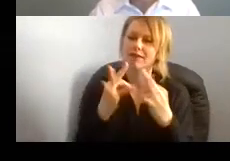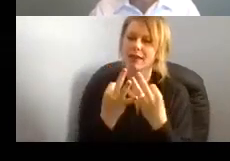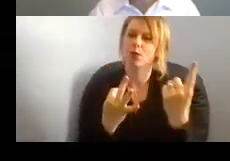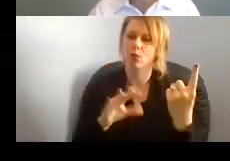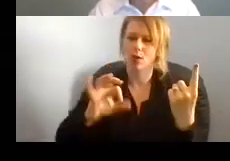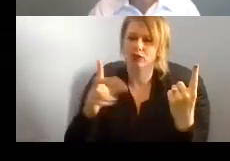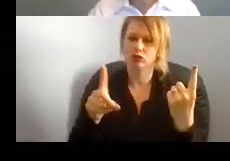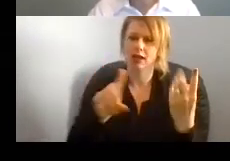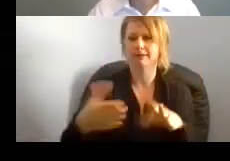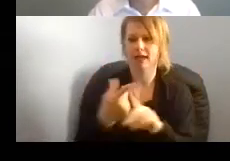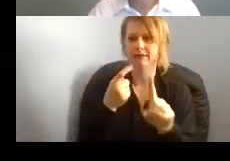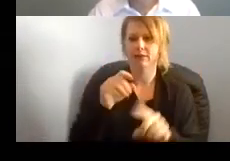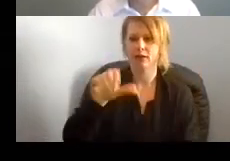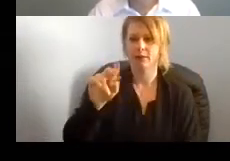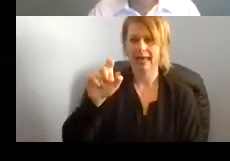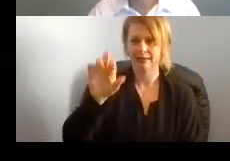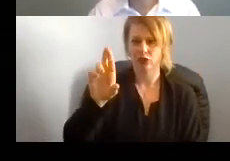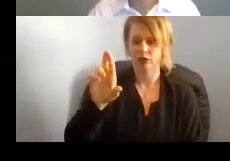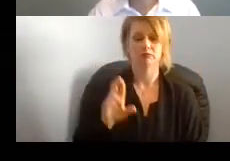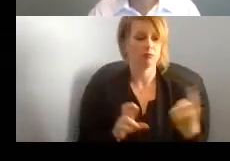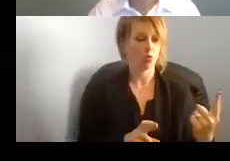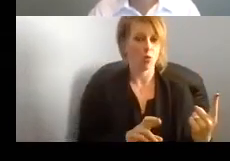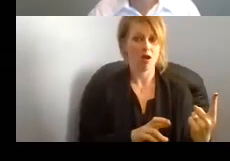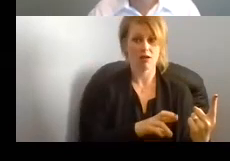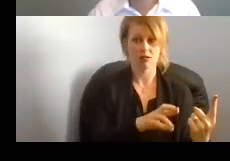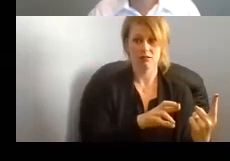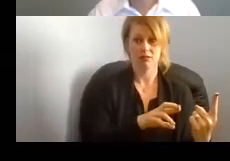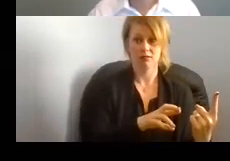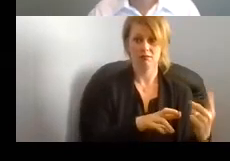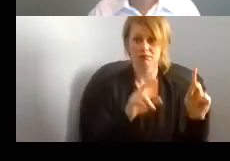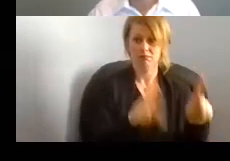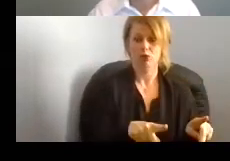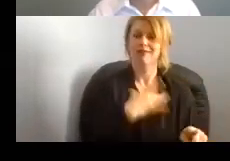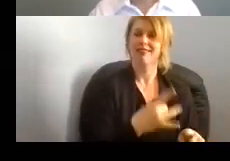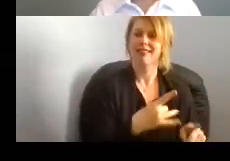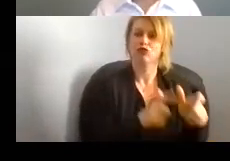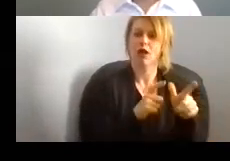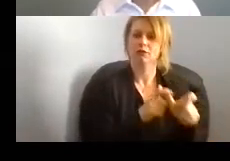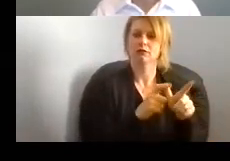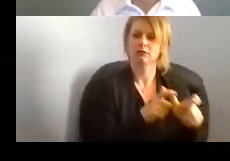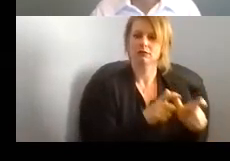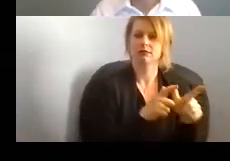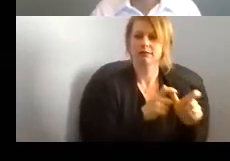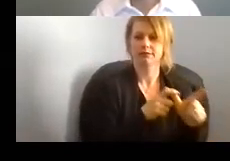And what one spouse did was liked running – jogging – running outside.